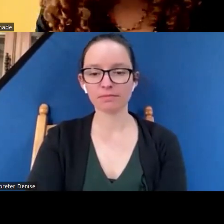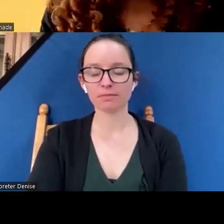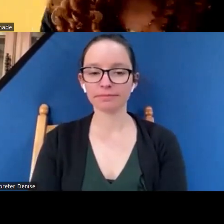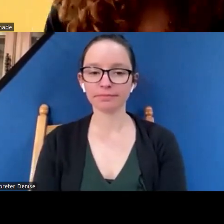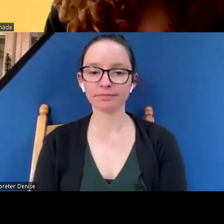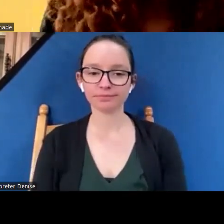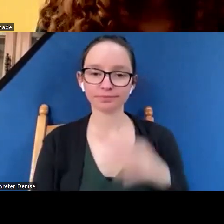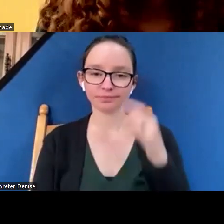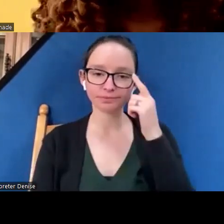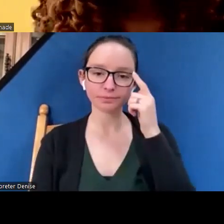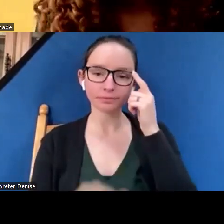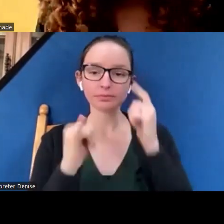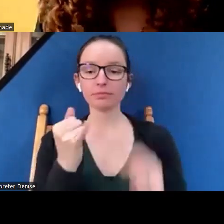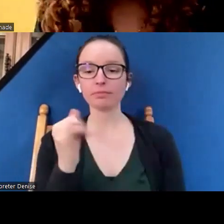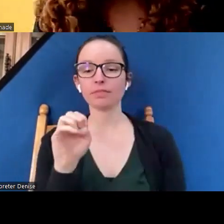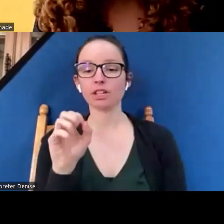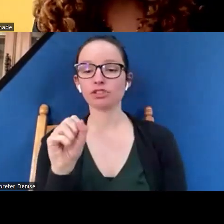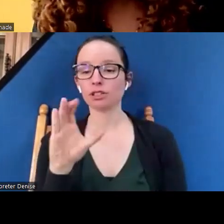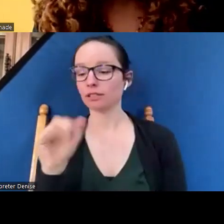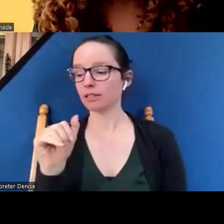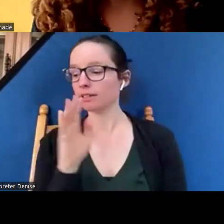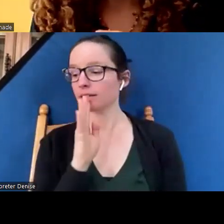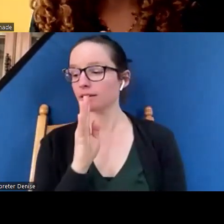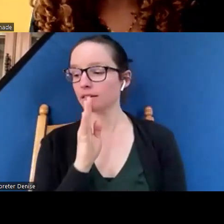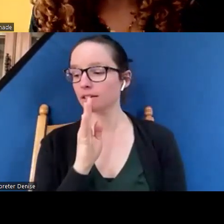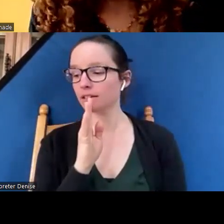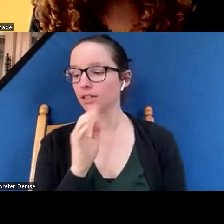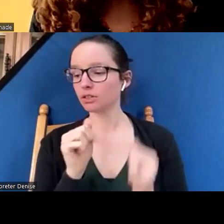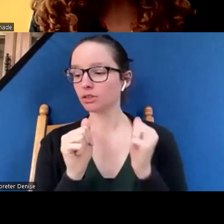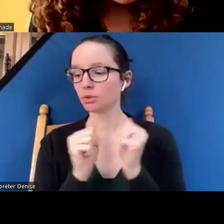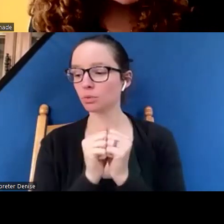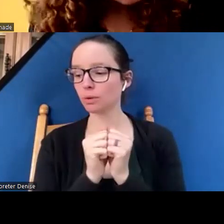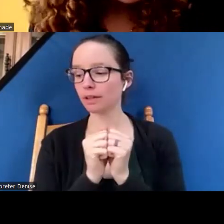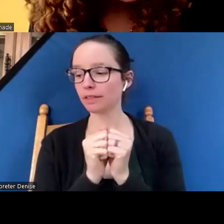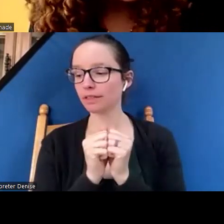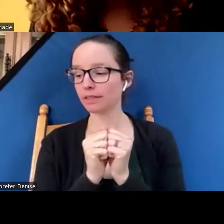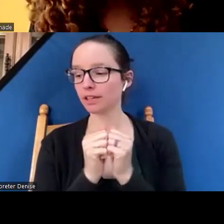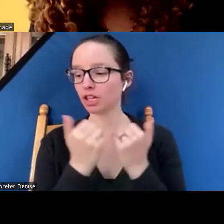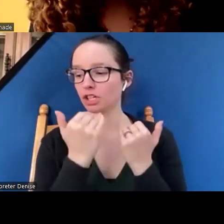OK. So with constrained, with constrained budgets, it can be